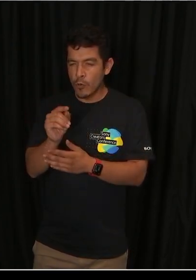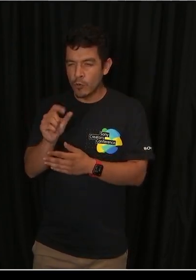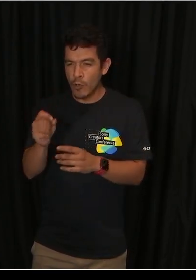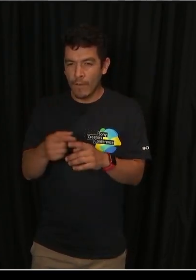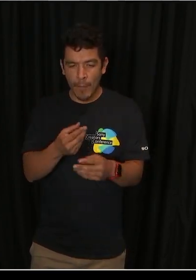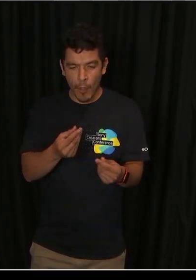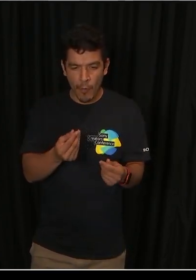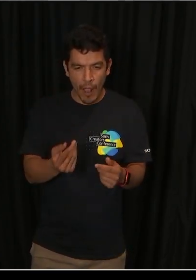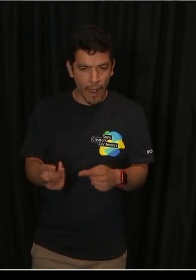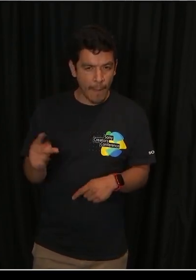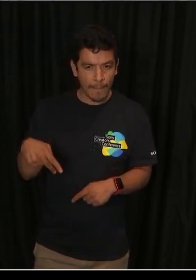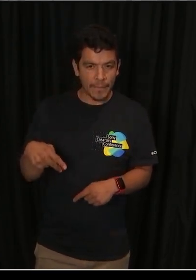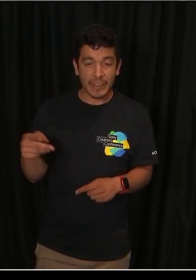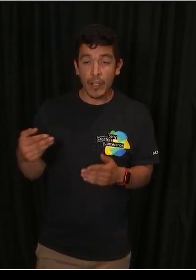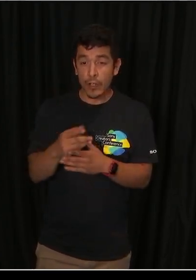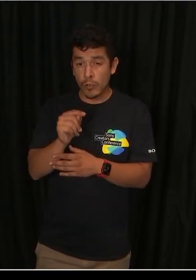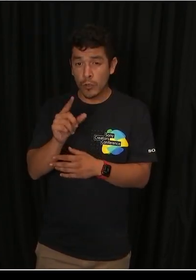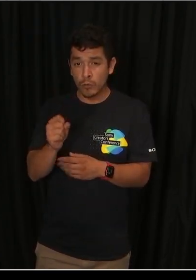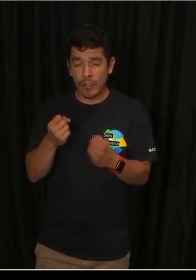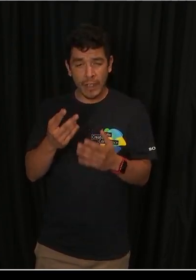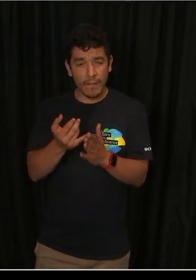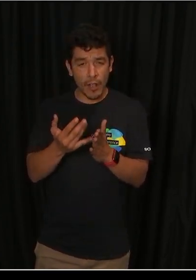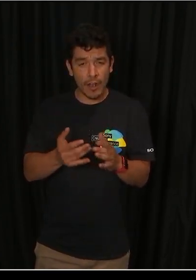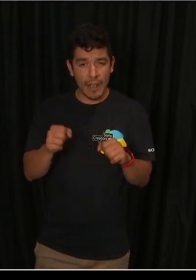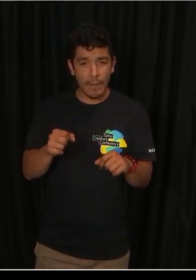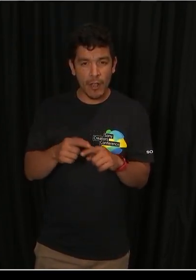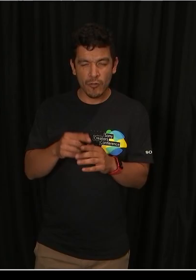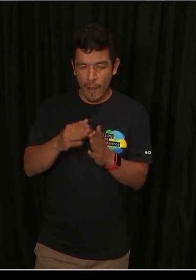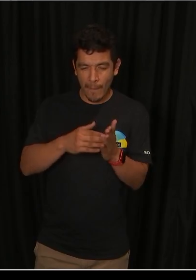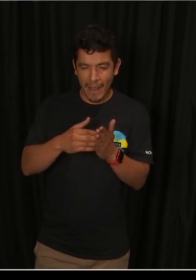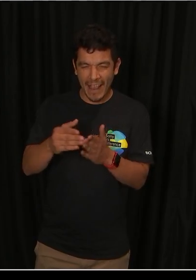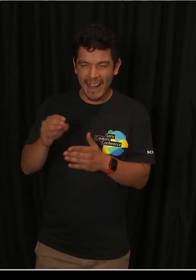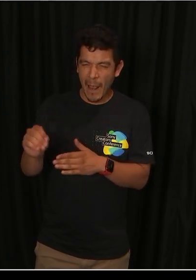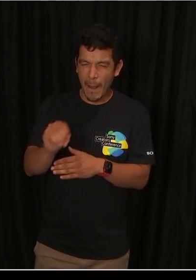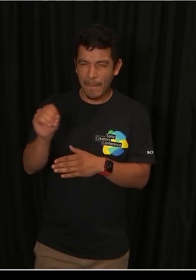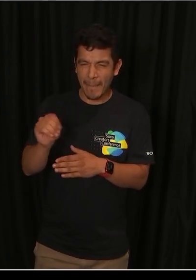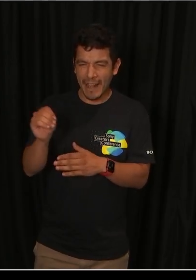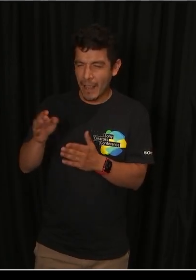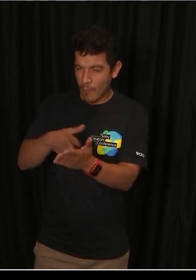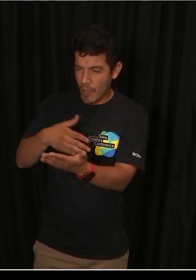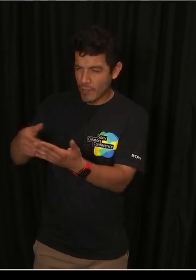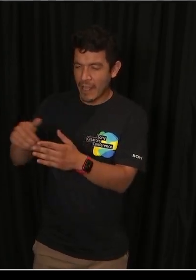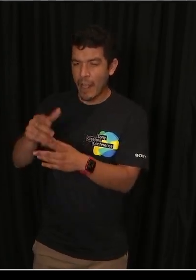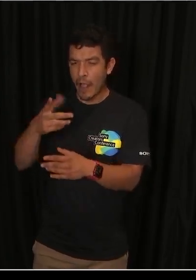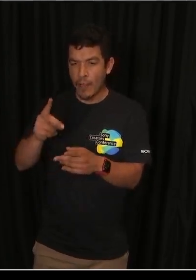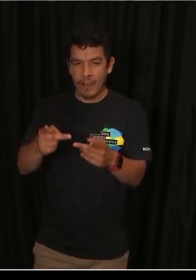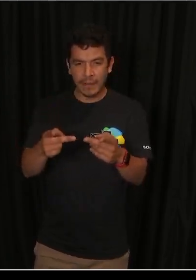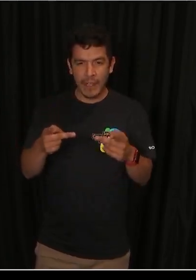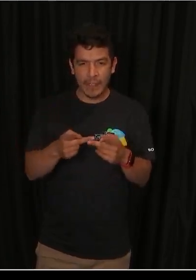These new tools gave artists the ability to paint millions of brushstrokes in 3D space, drawing animated ink lines that could